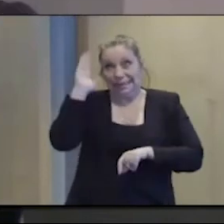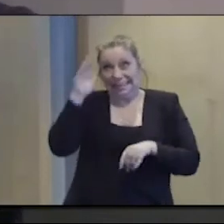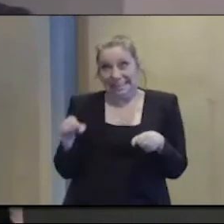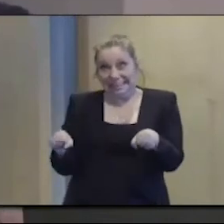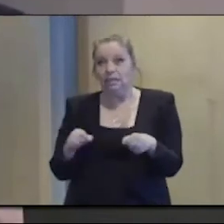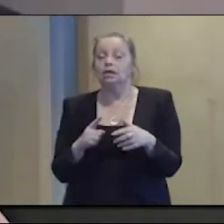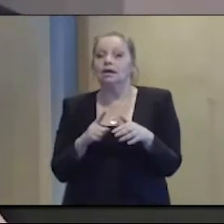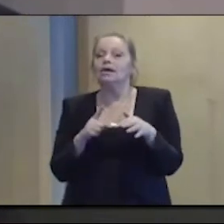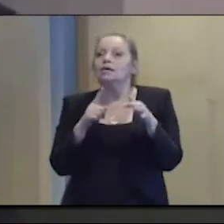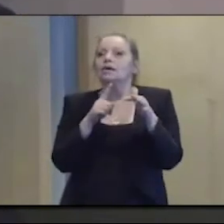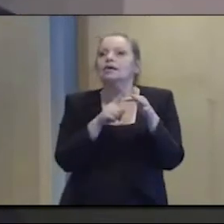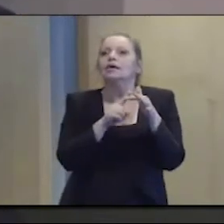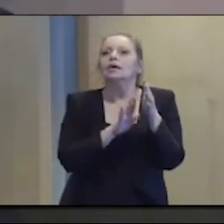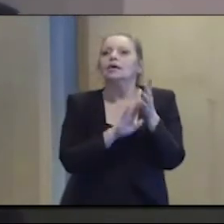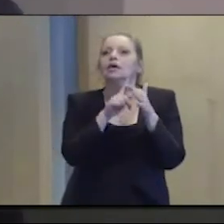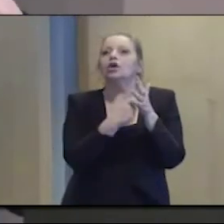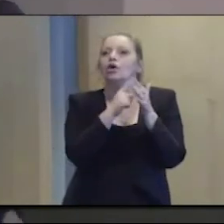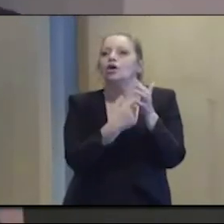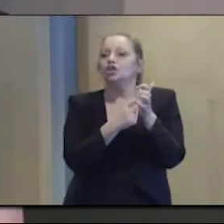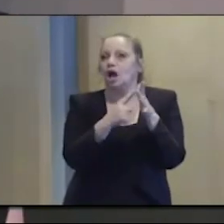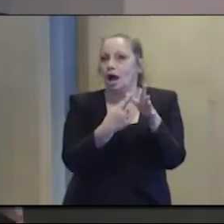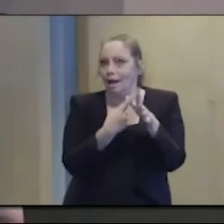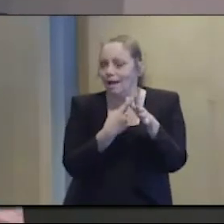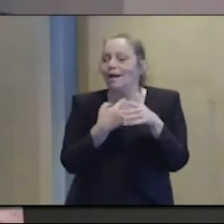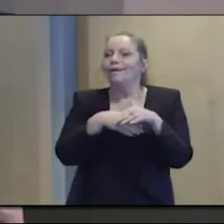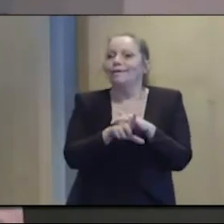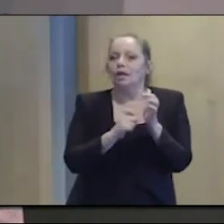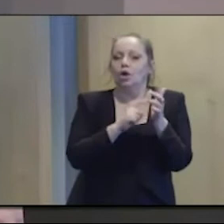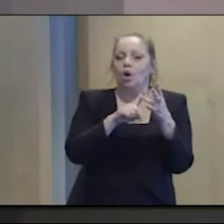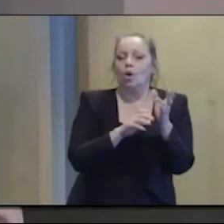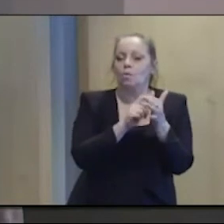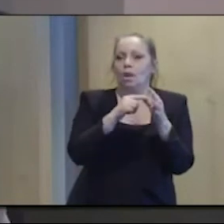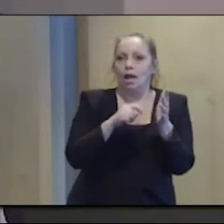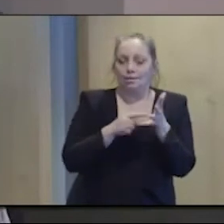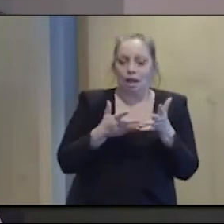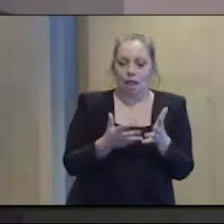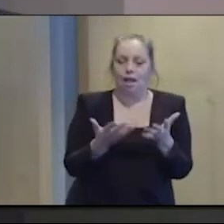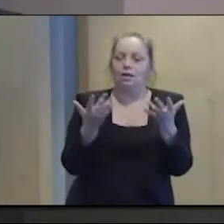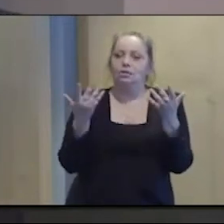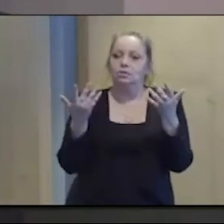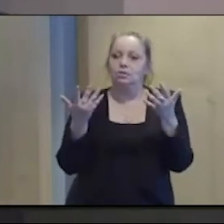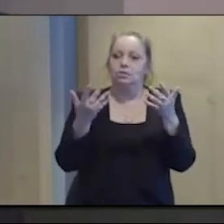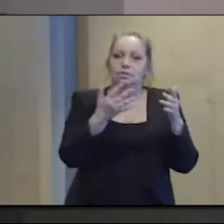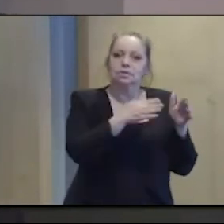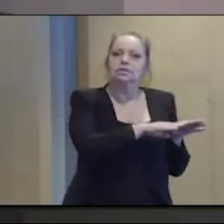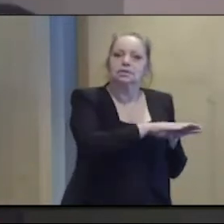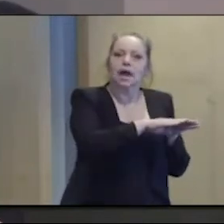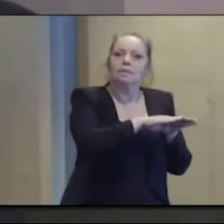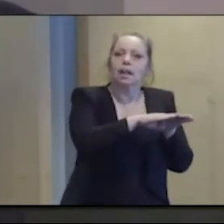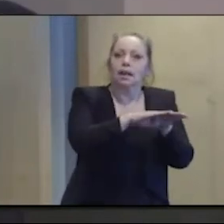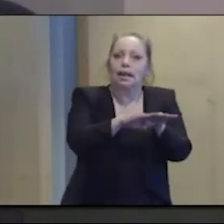the large coal plant that we have provides us with if you like a cushion of stability. Obviously as